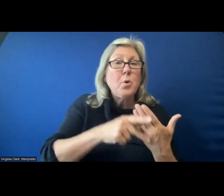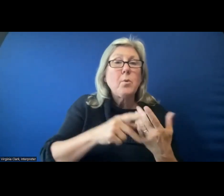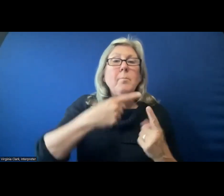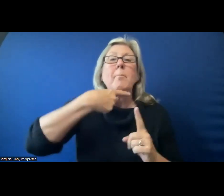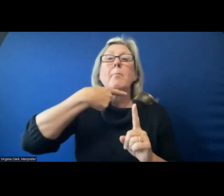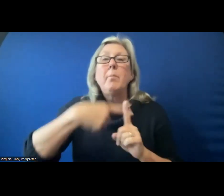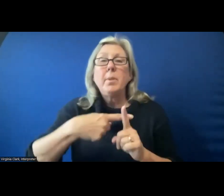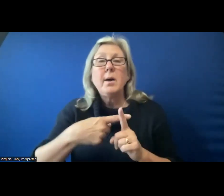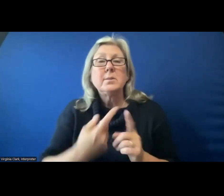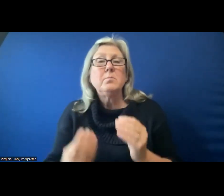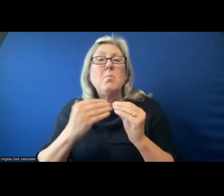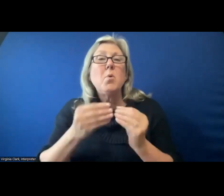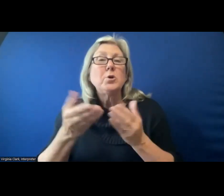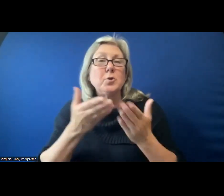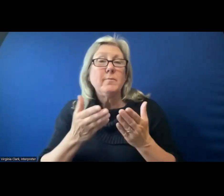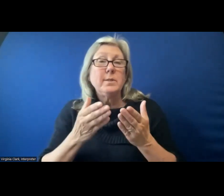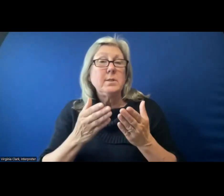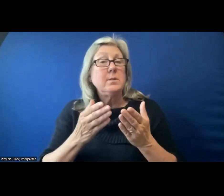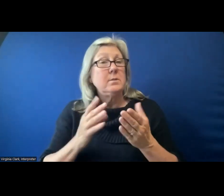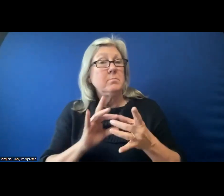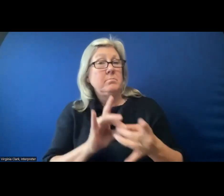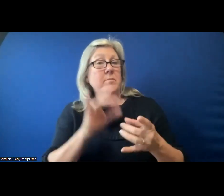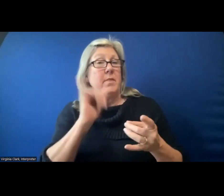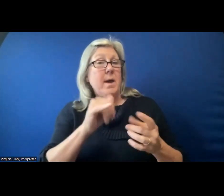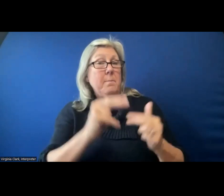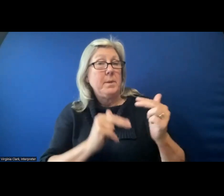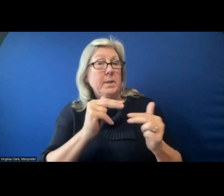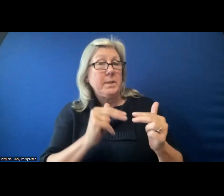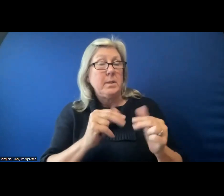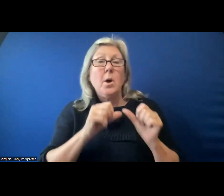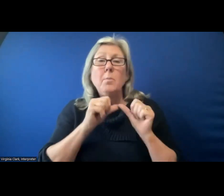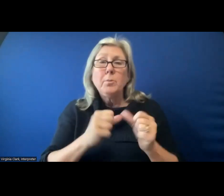of services attached to the building. Permanent supportive housing can also look